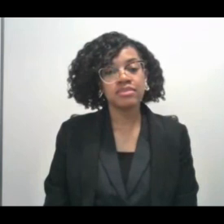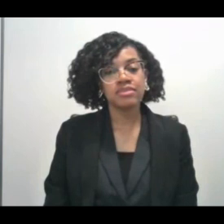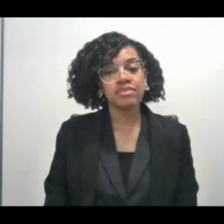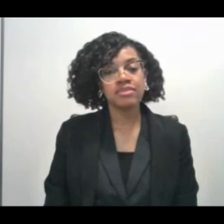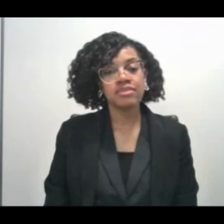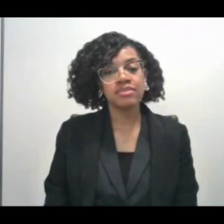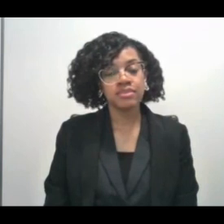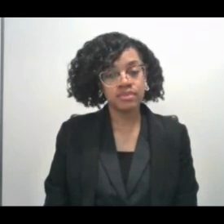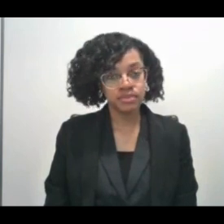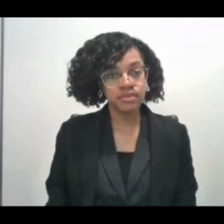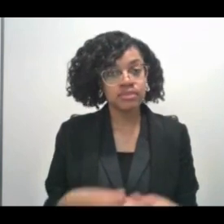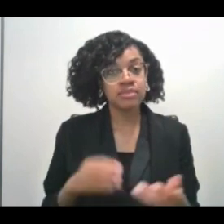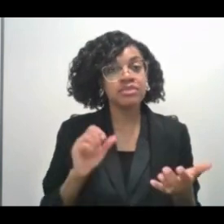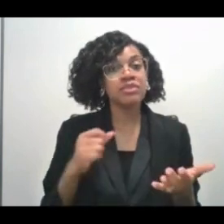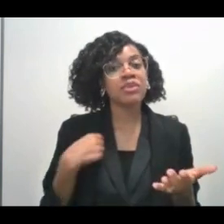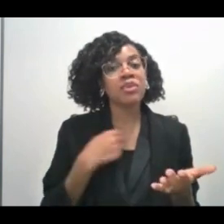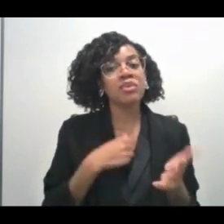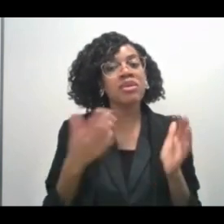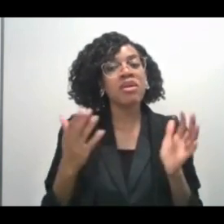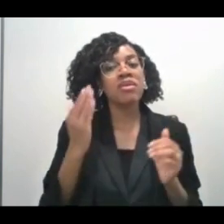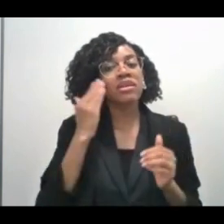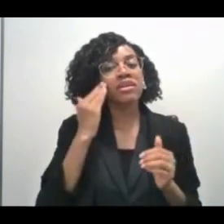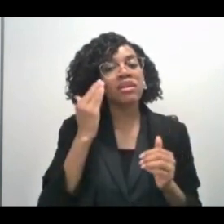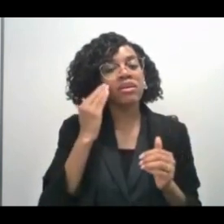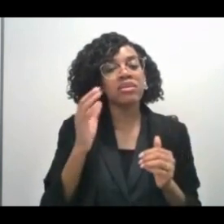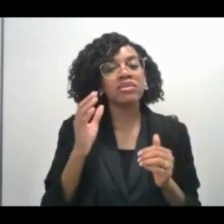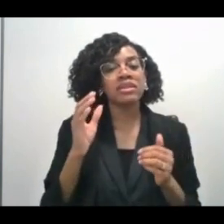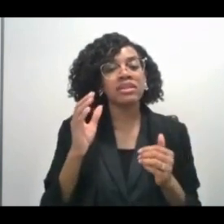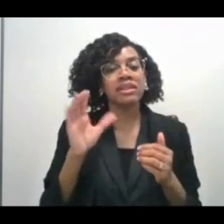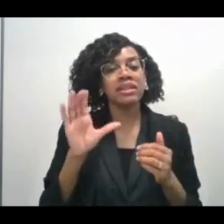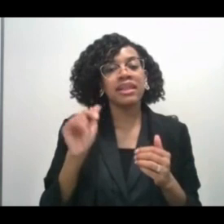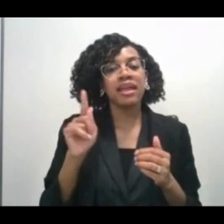know climate resilience is multidisciplinary multifaceted,